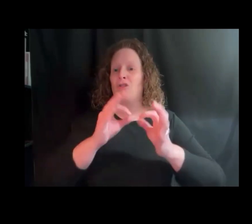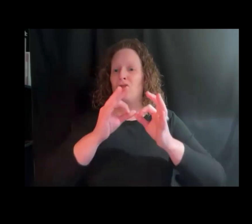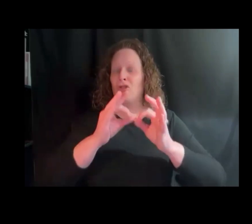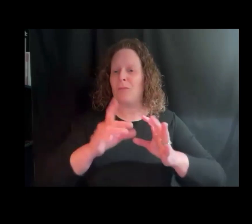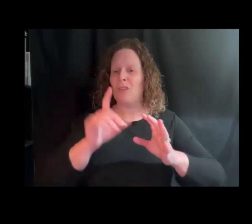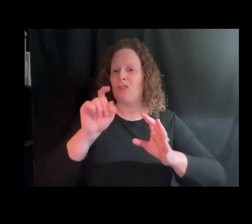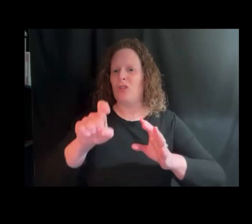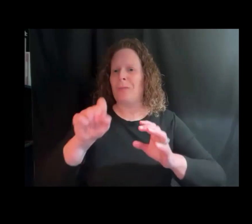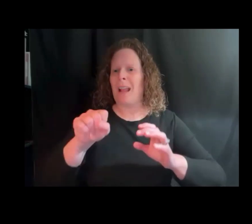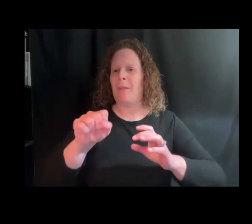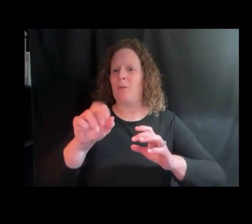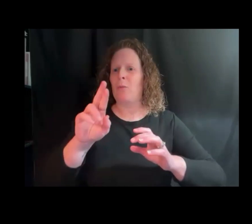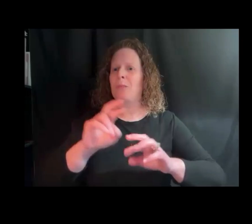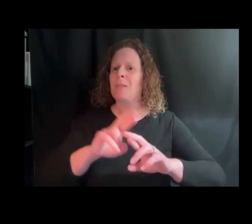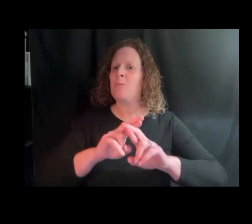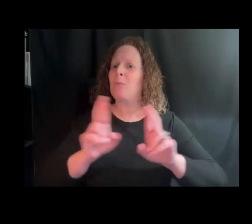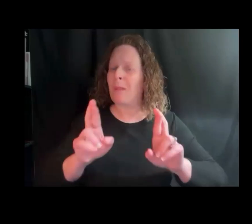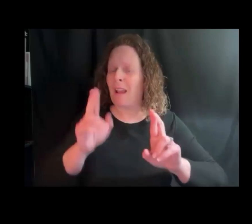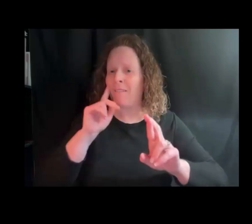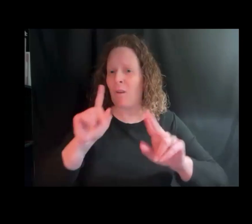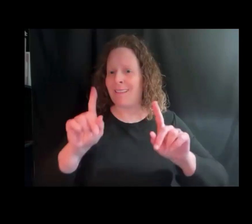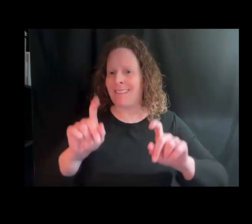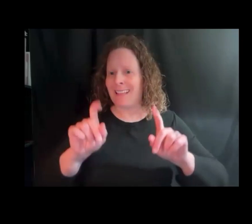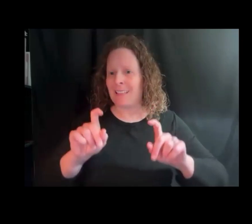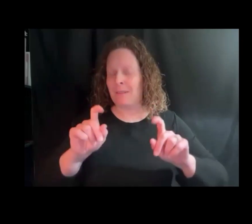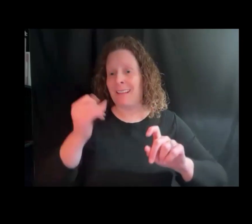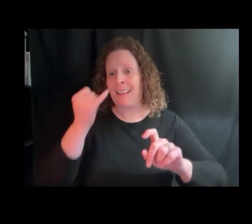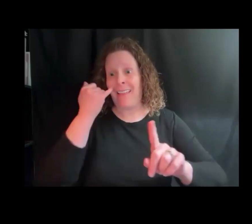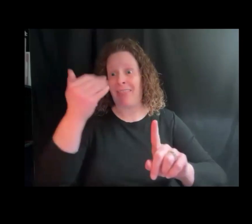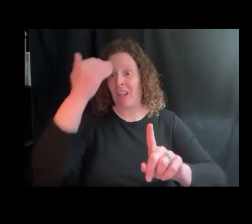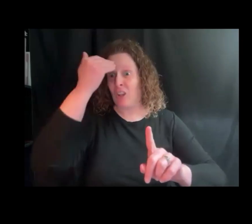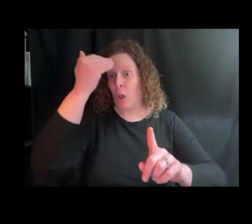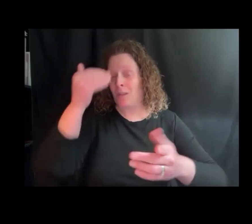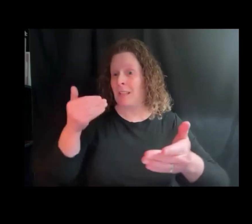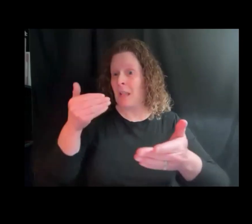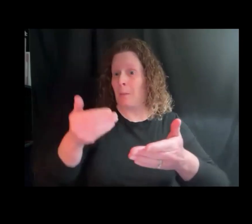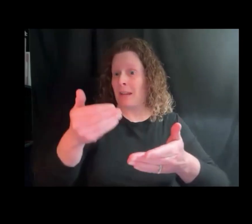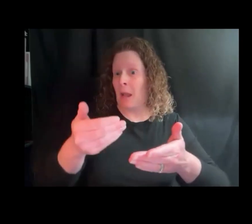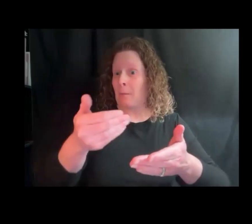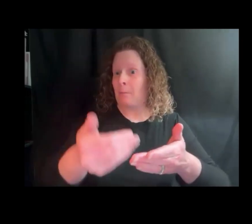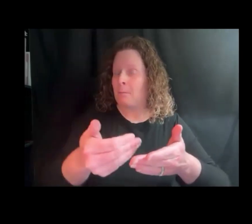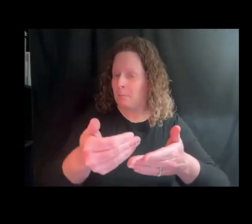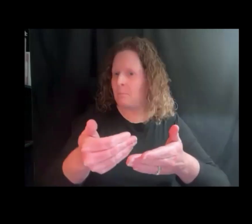sure that you are all aware but the interpreters should be prepared for the assessment right?